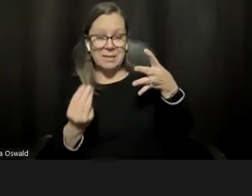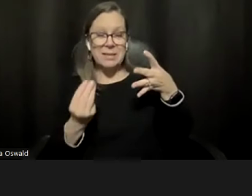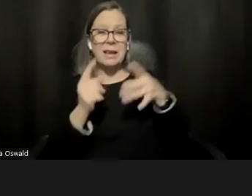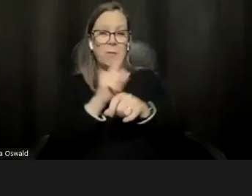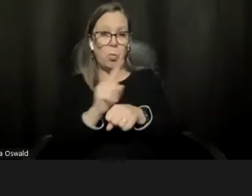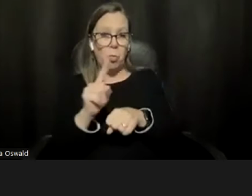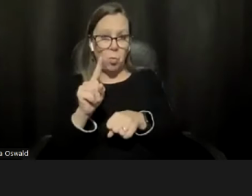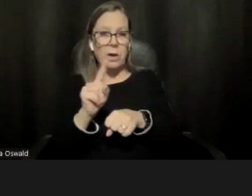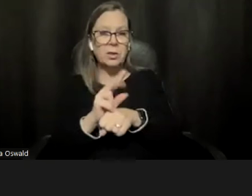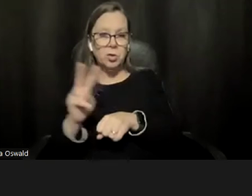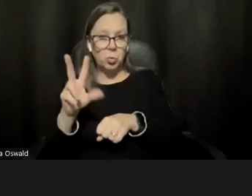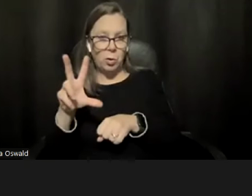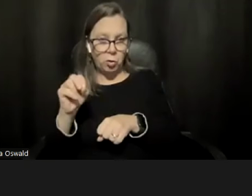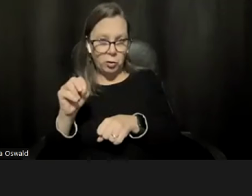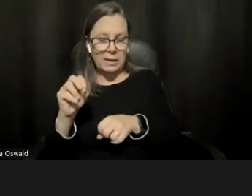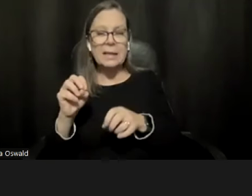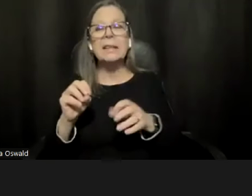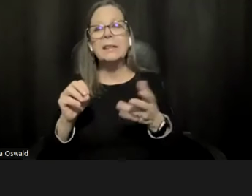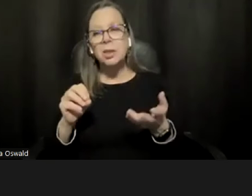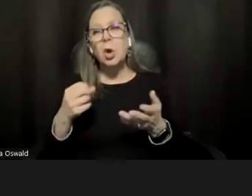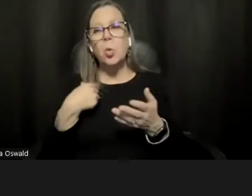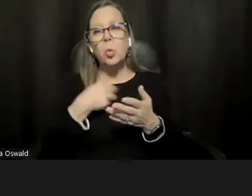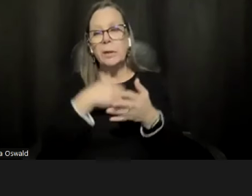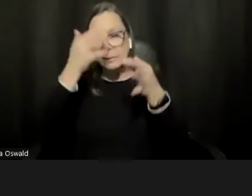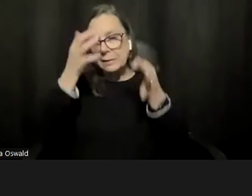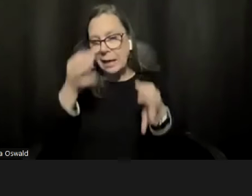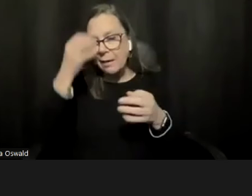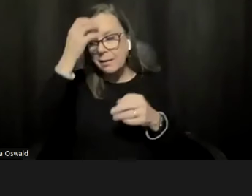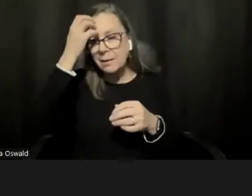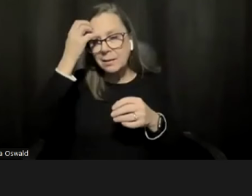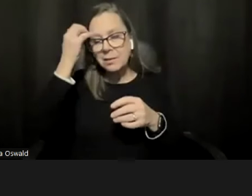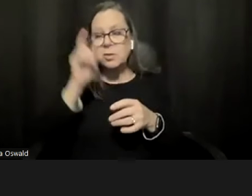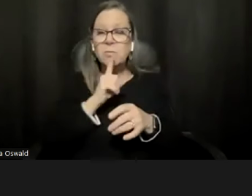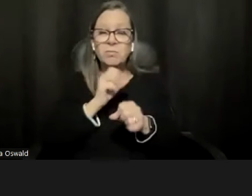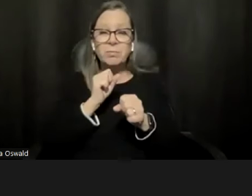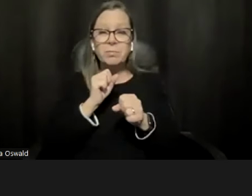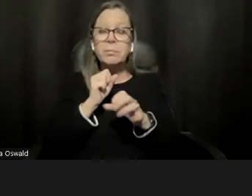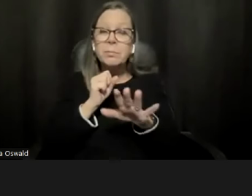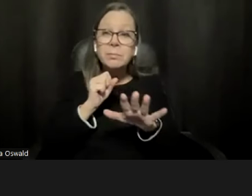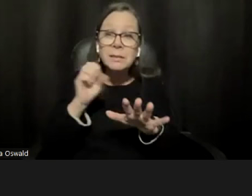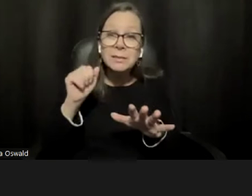We were, we came to that decision to actually, Sadie?